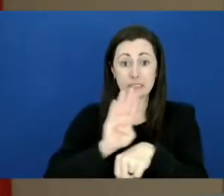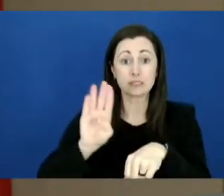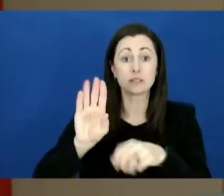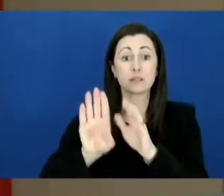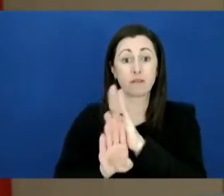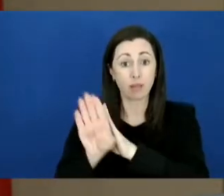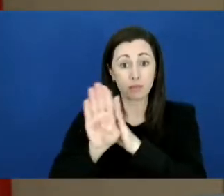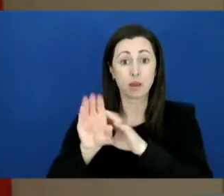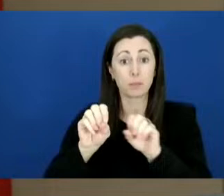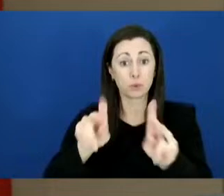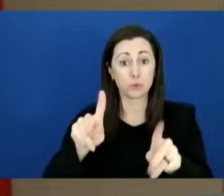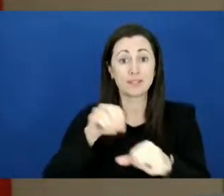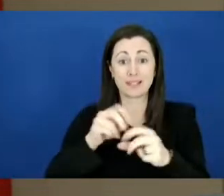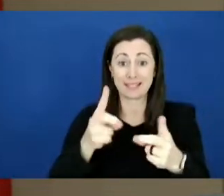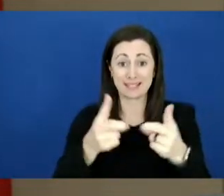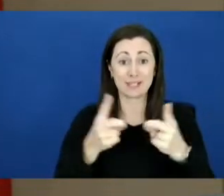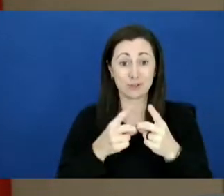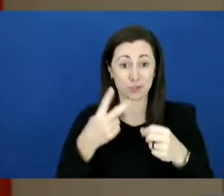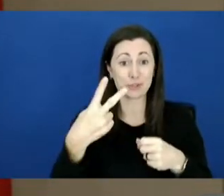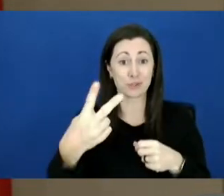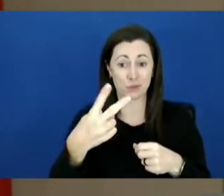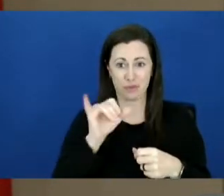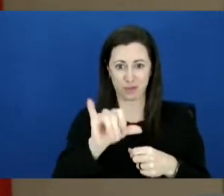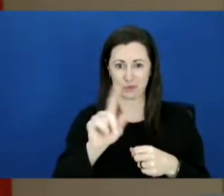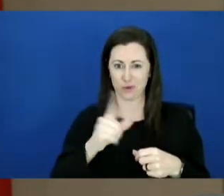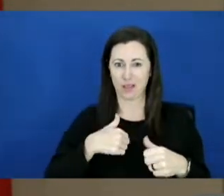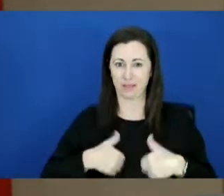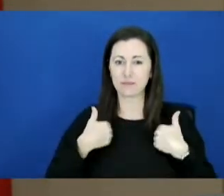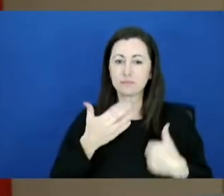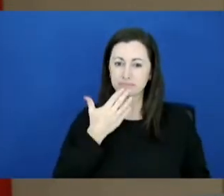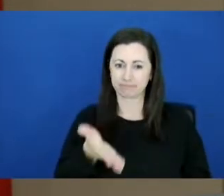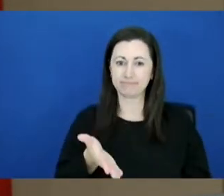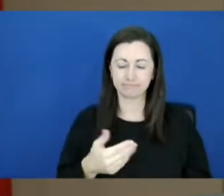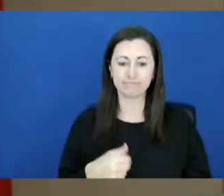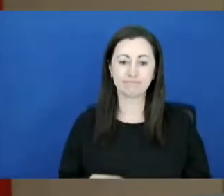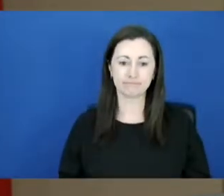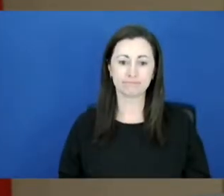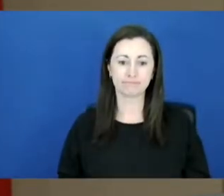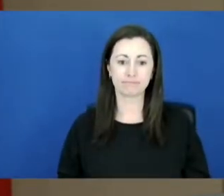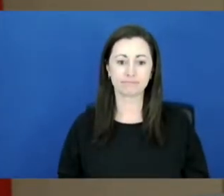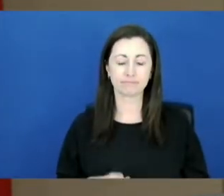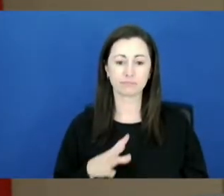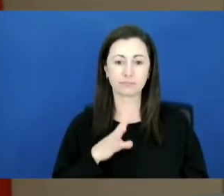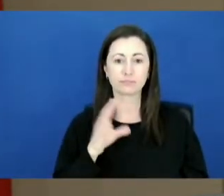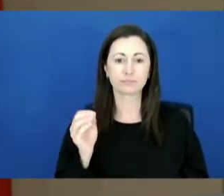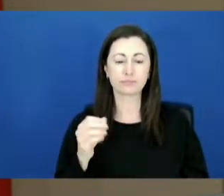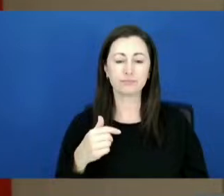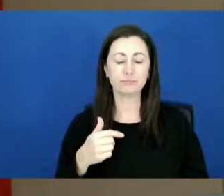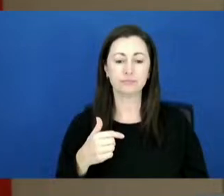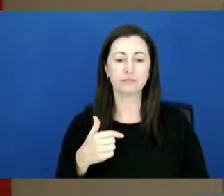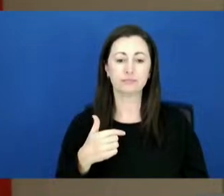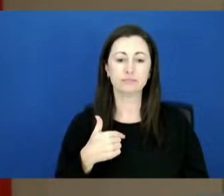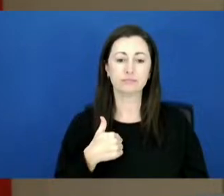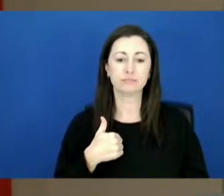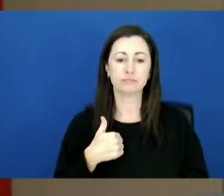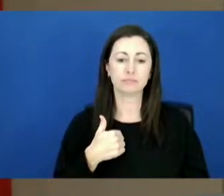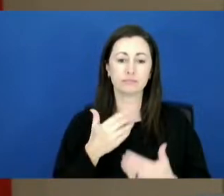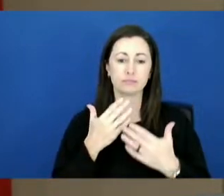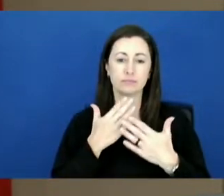MORE BUSINESS OPPORTUNITIES AND ECONOMIC DEVELOPMENT IN DISTRICR